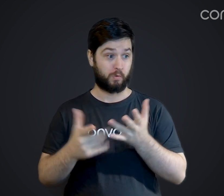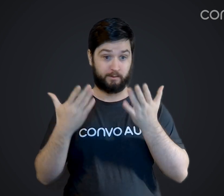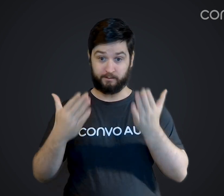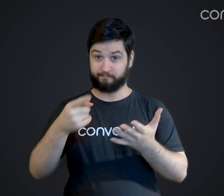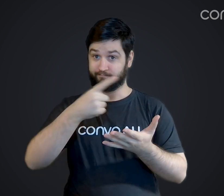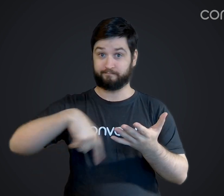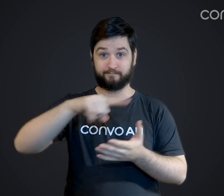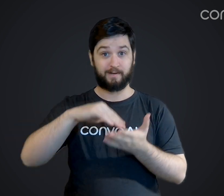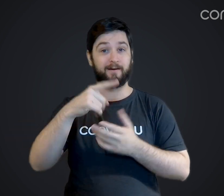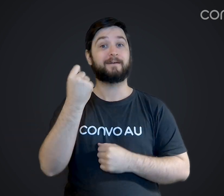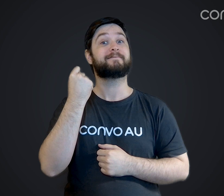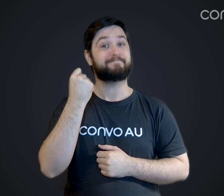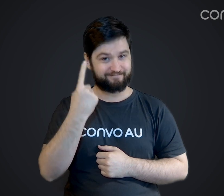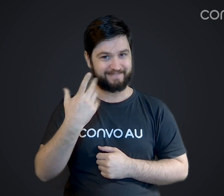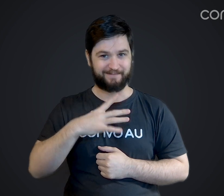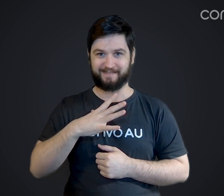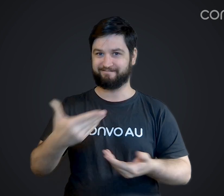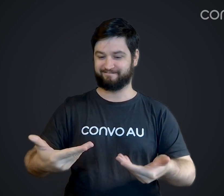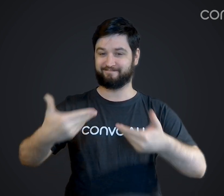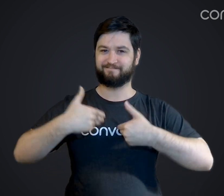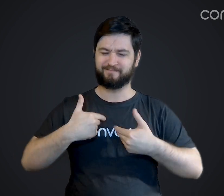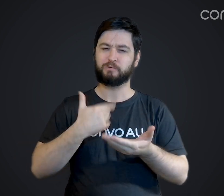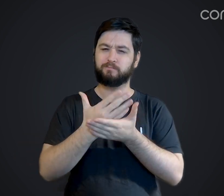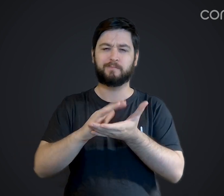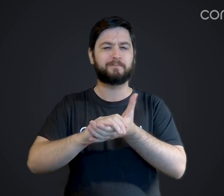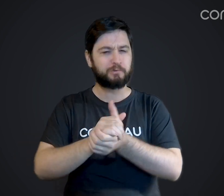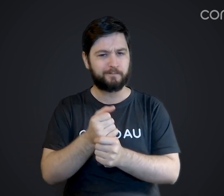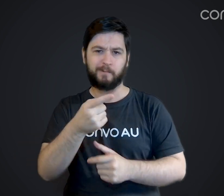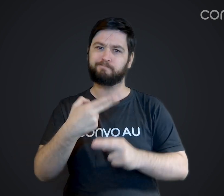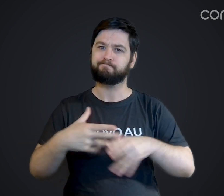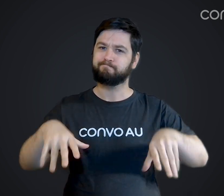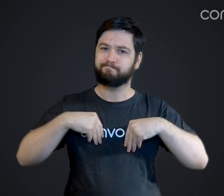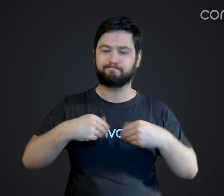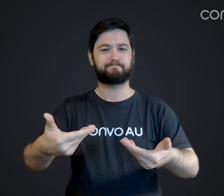We appreciate your understanding as we collect your email address